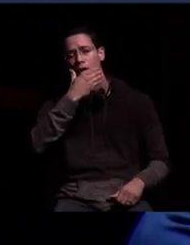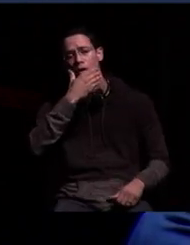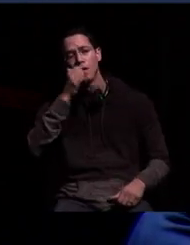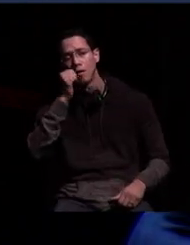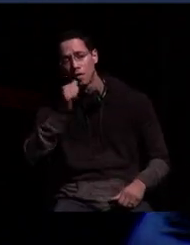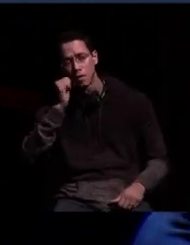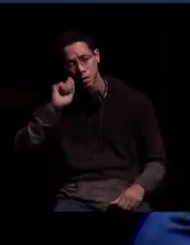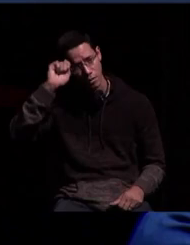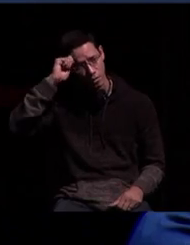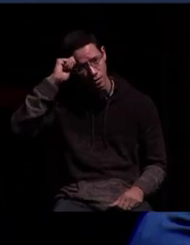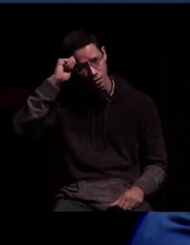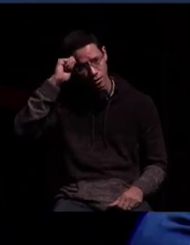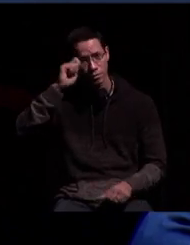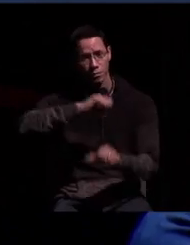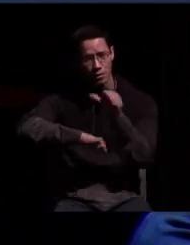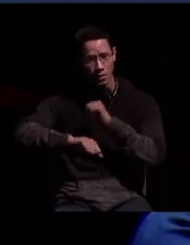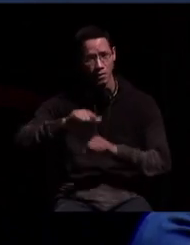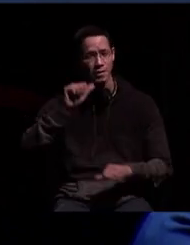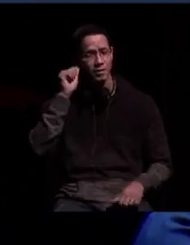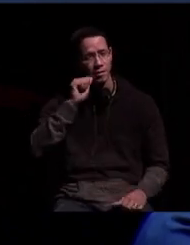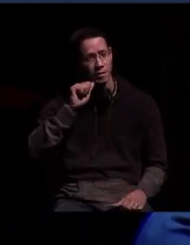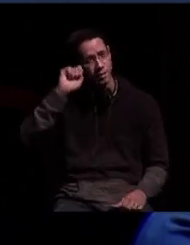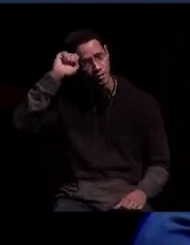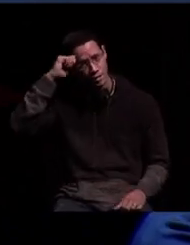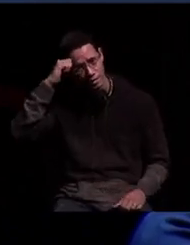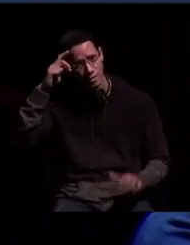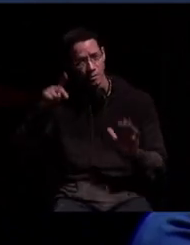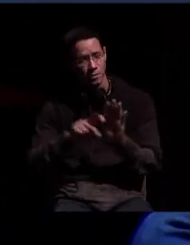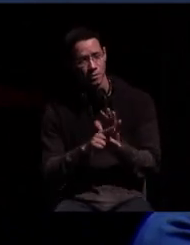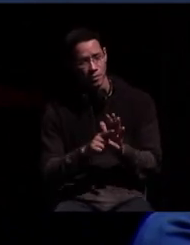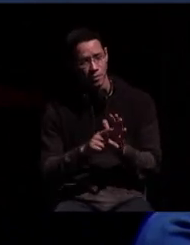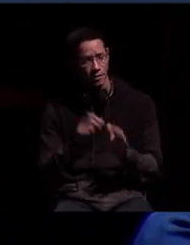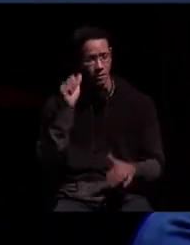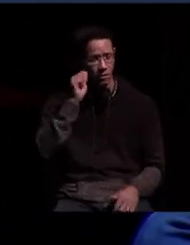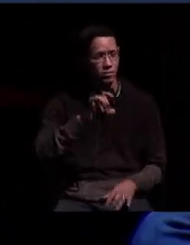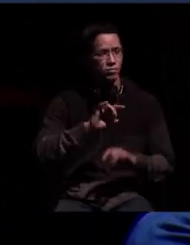since at that moment feminism didn’t include